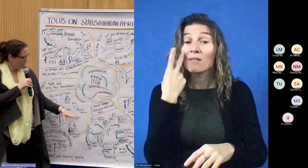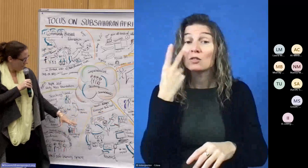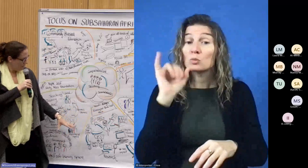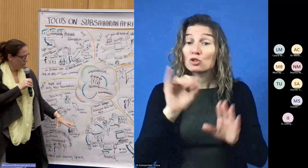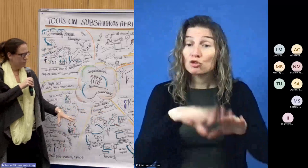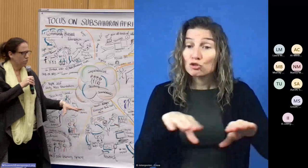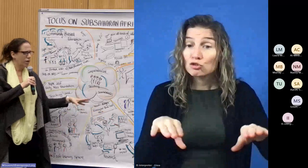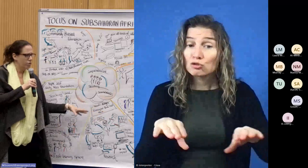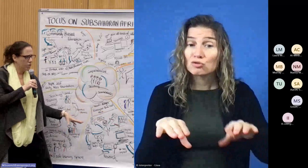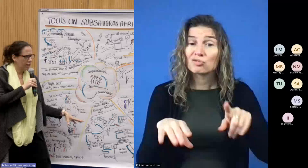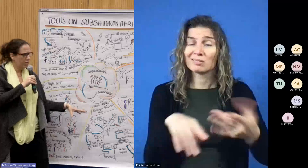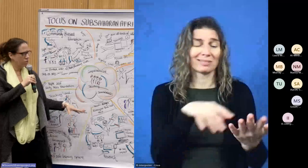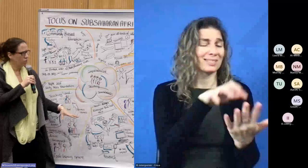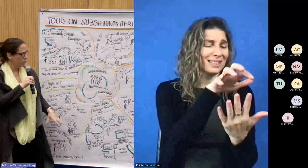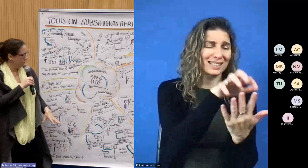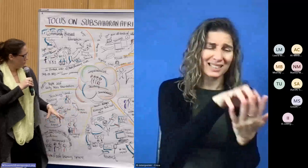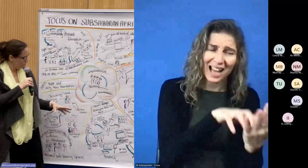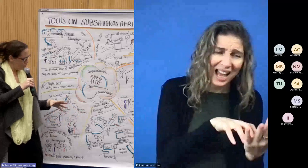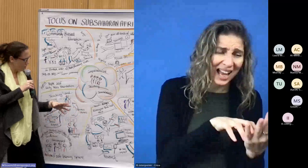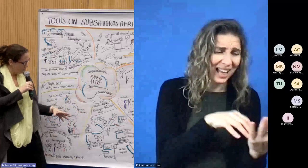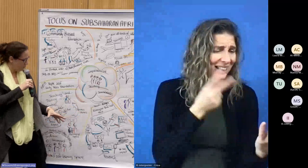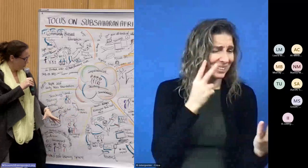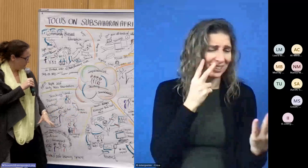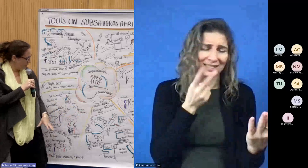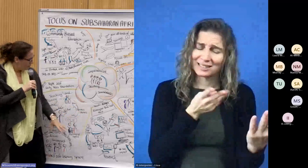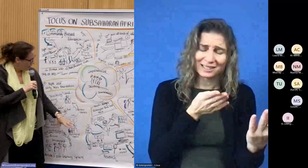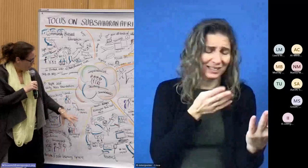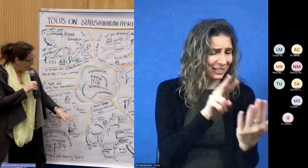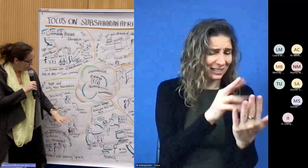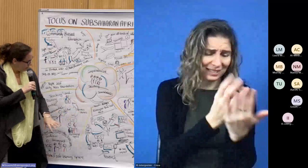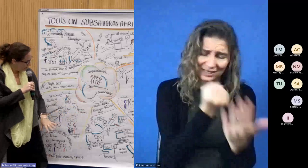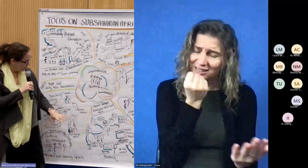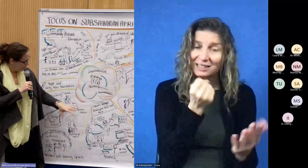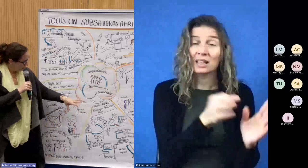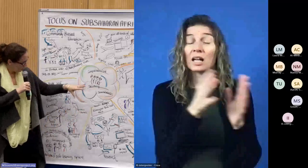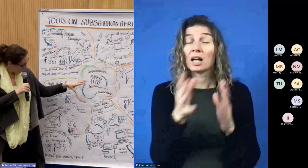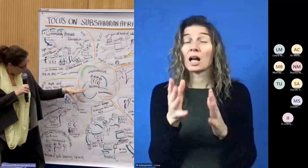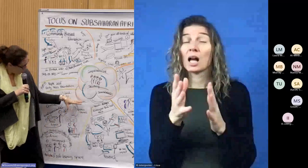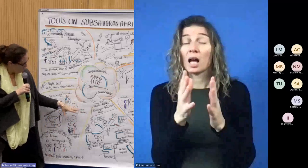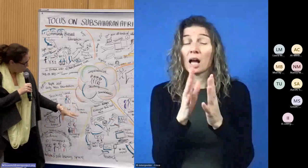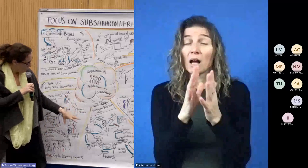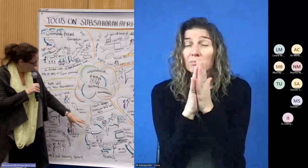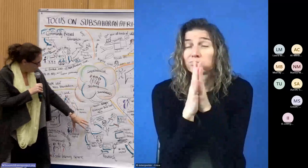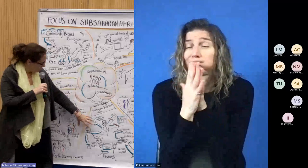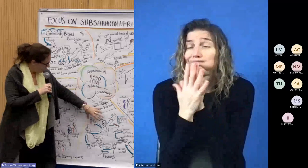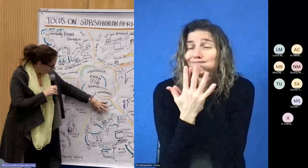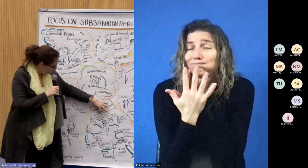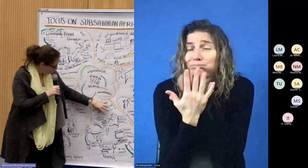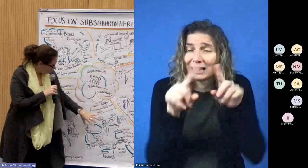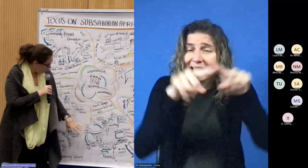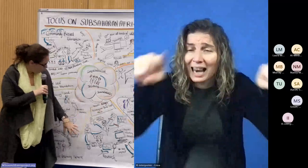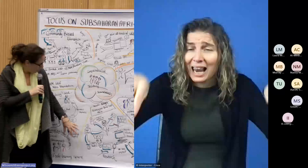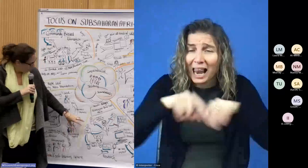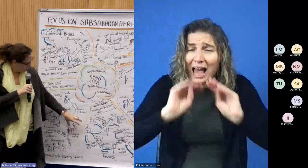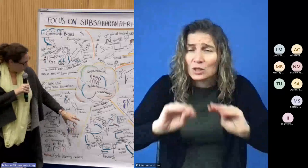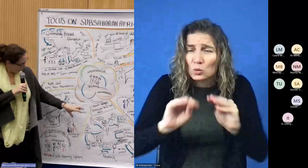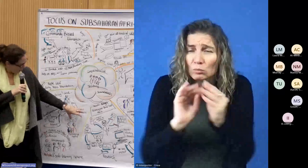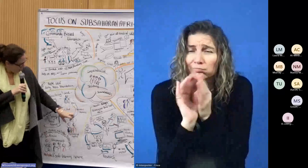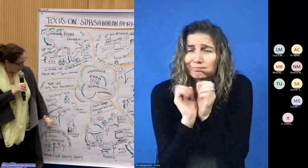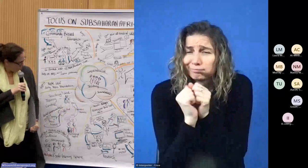not accessible, crowded classrooms where you don't feel comfortable. The solutions are digital access